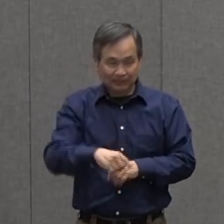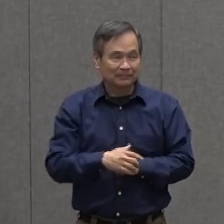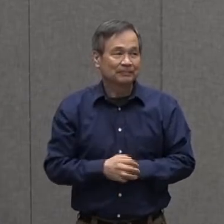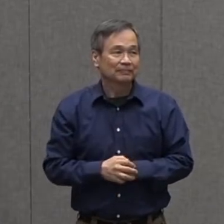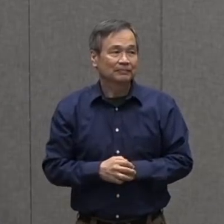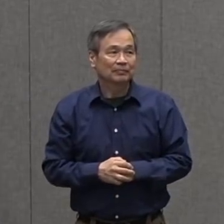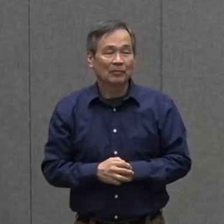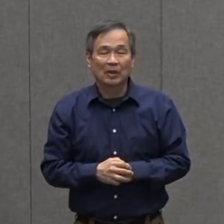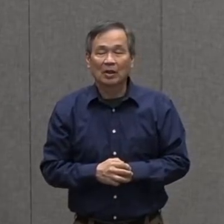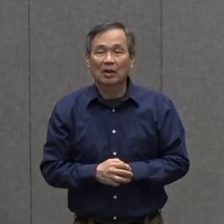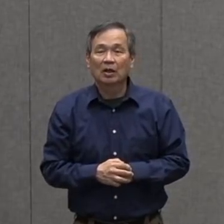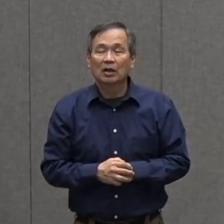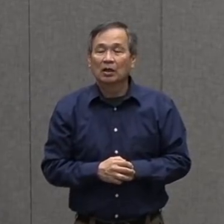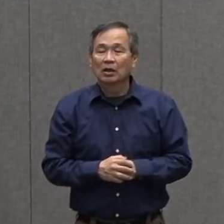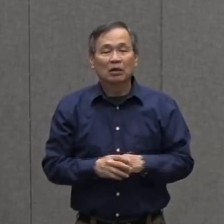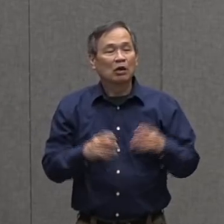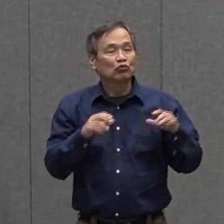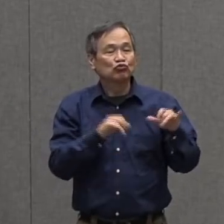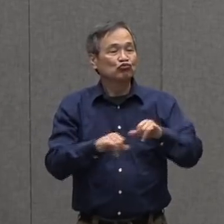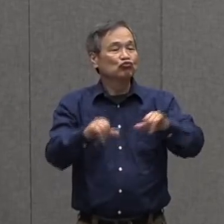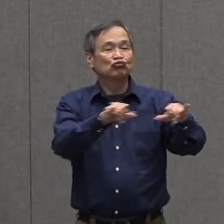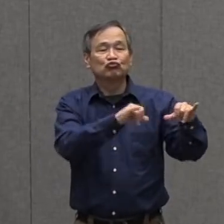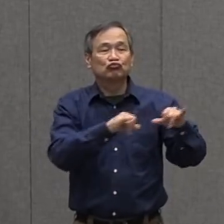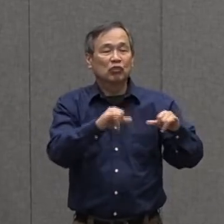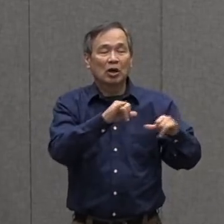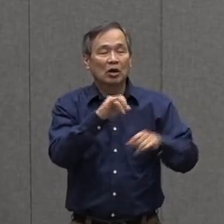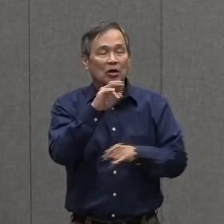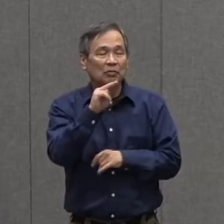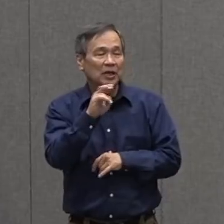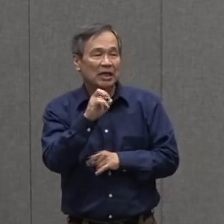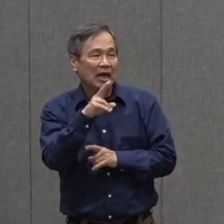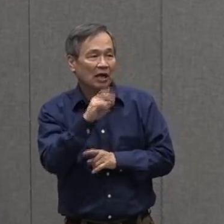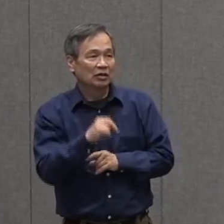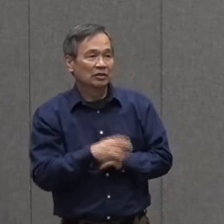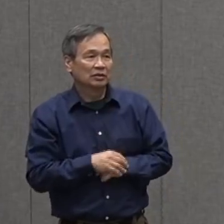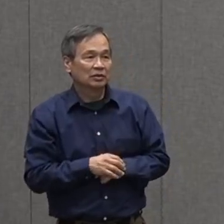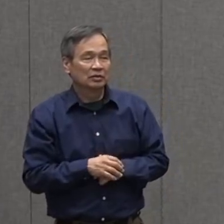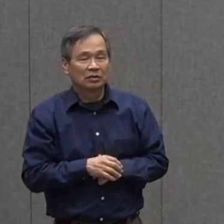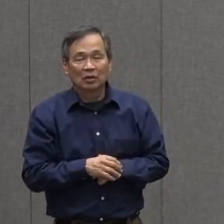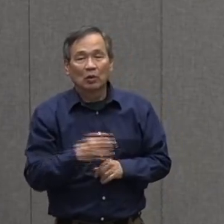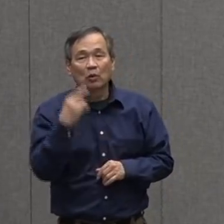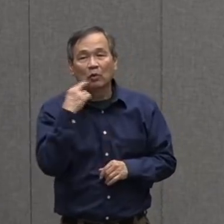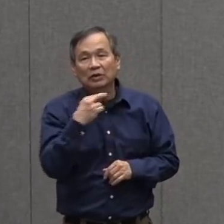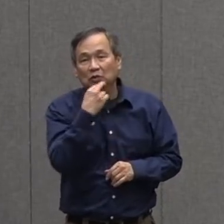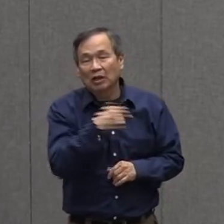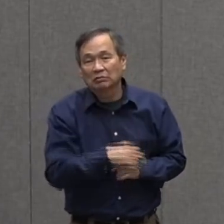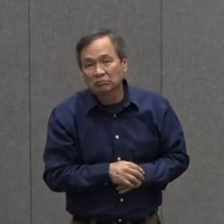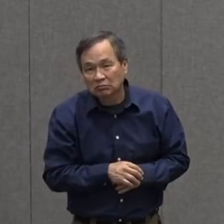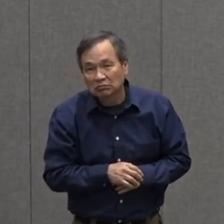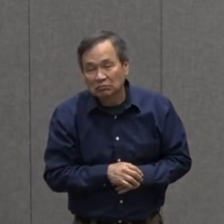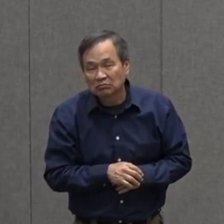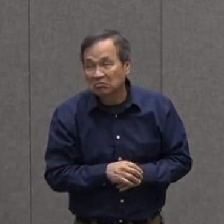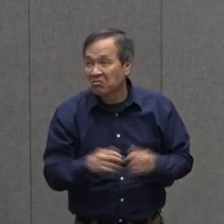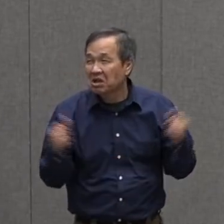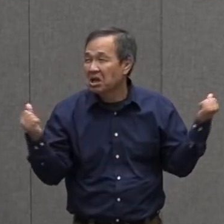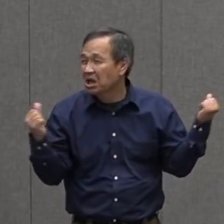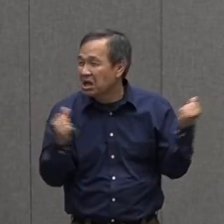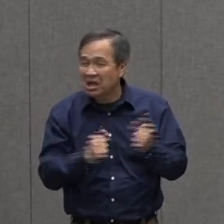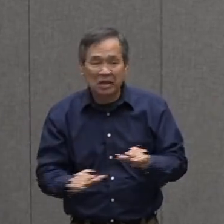So our common nouns. If I say the word restaurant, could be any restaurant right?